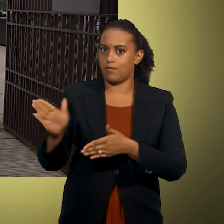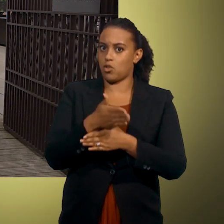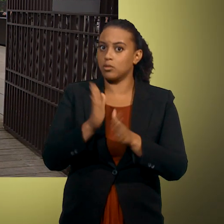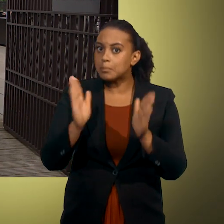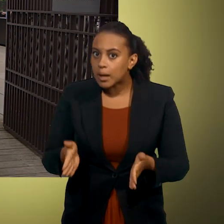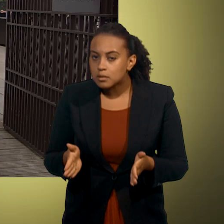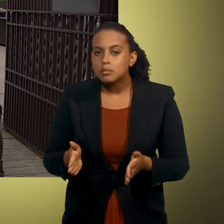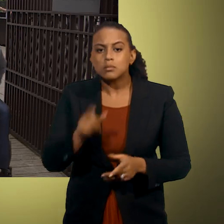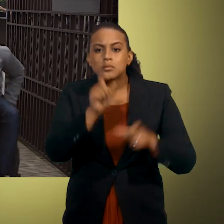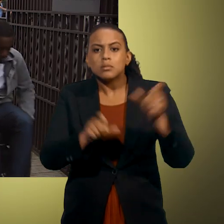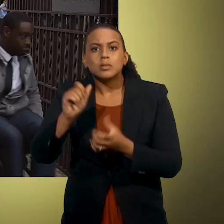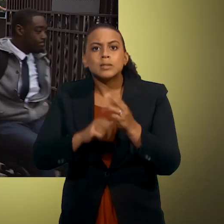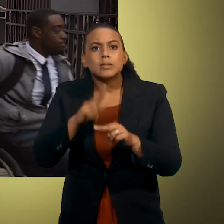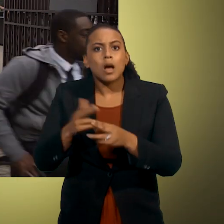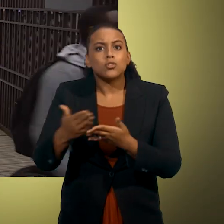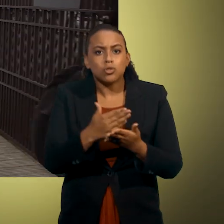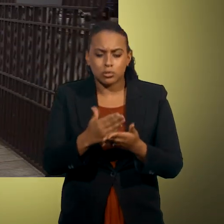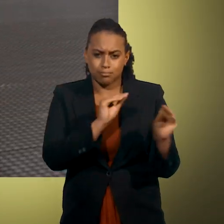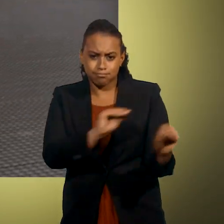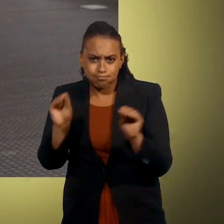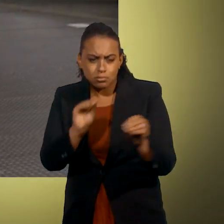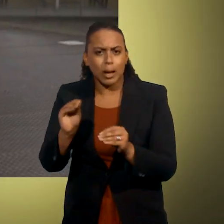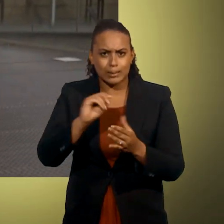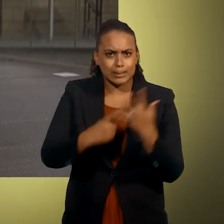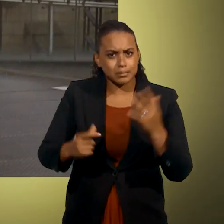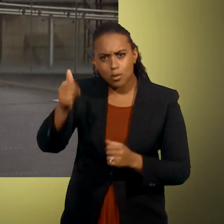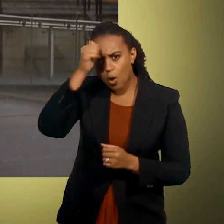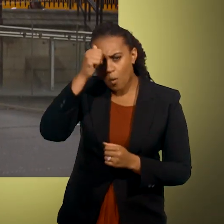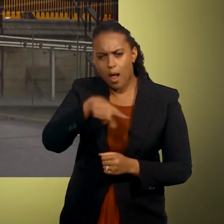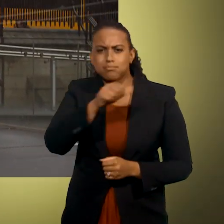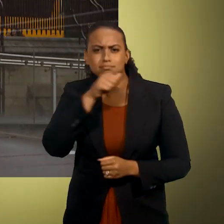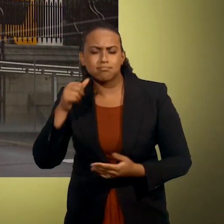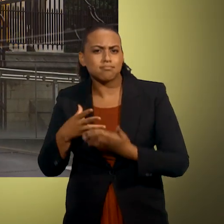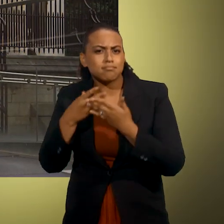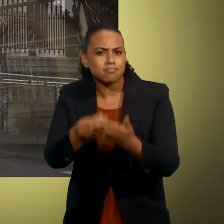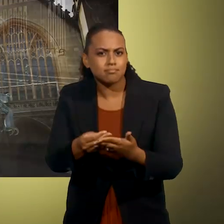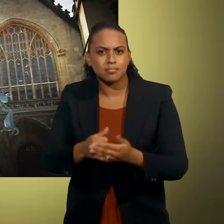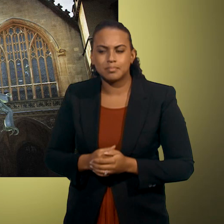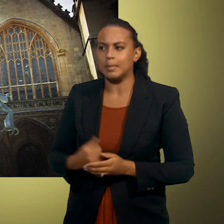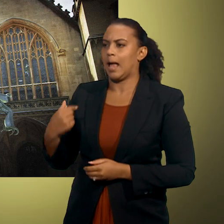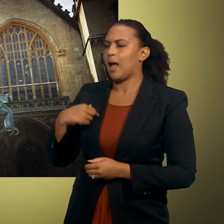All our security staff have disability awareness training and are extremely courteous. I have a few tips for you.